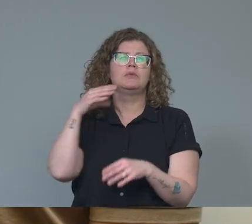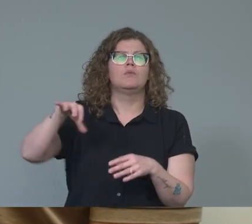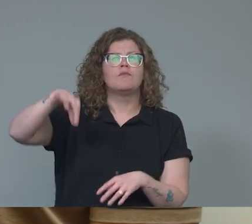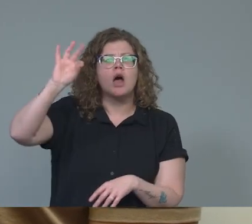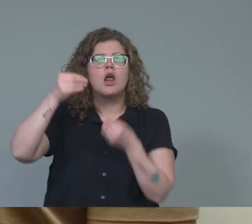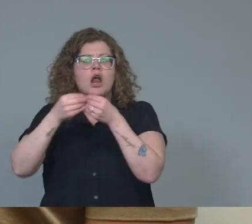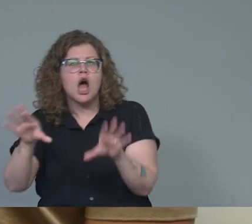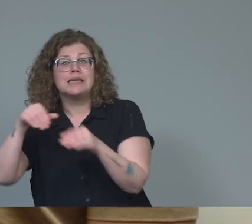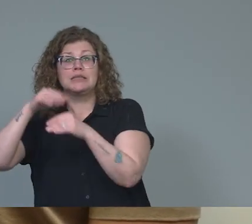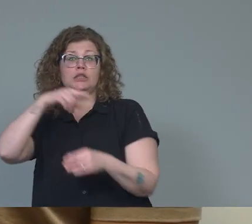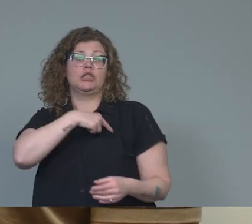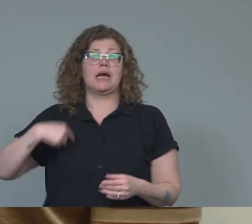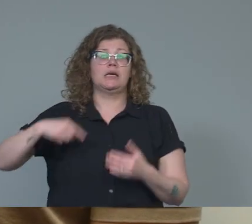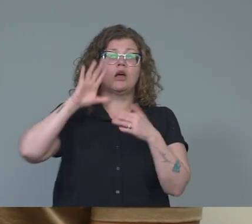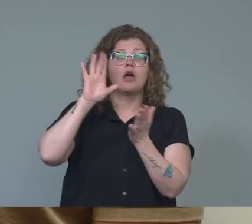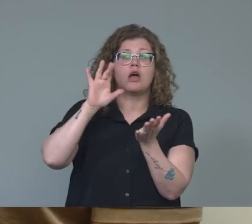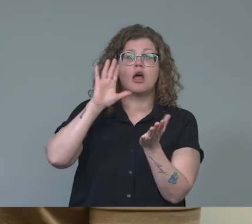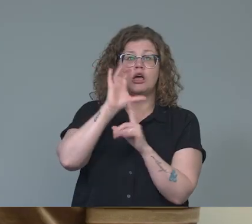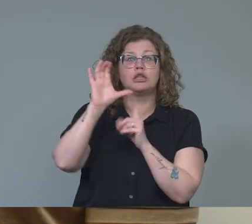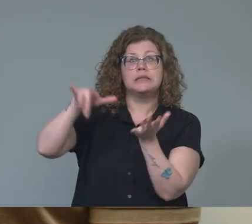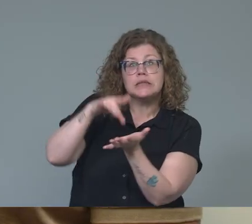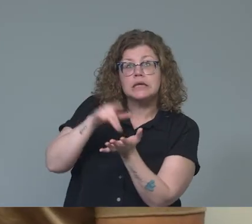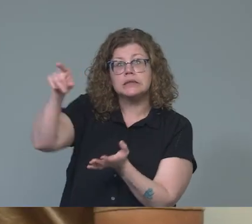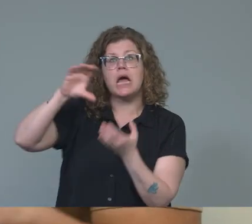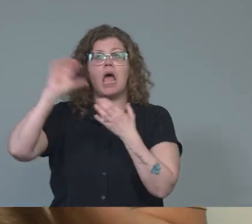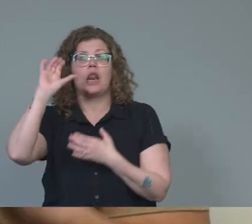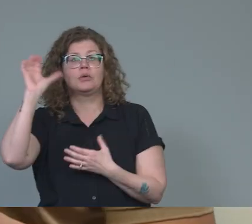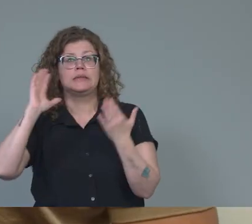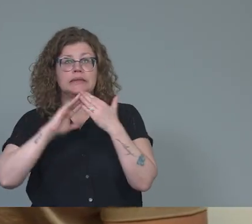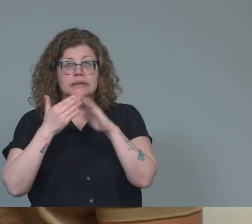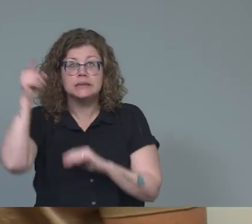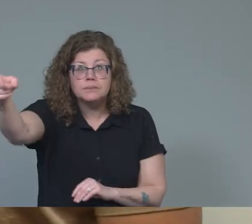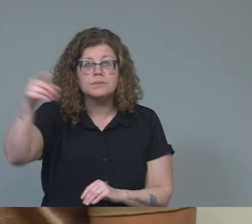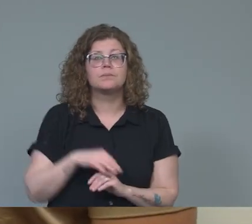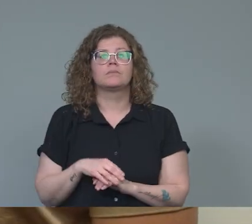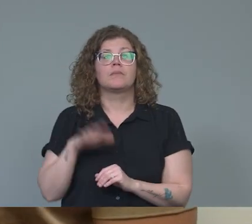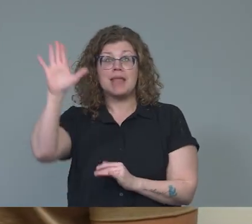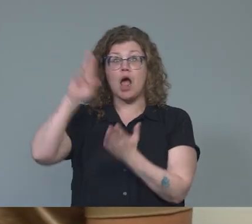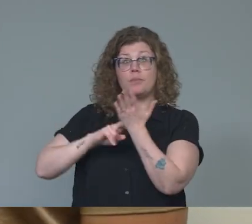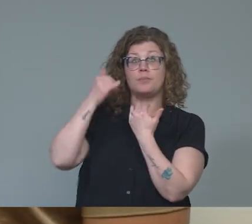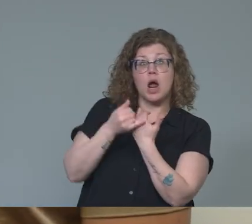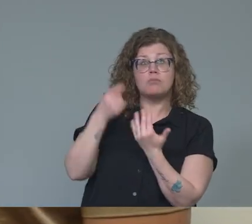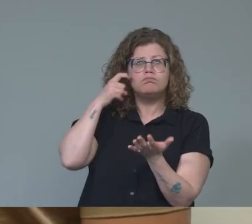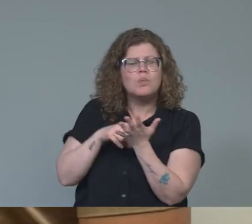the, some of the City documents weren’t even in the, in the templates, there wasn’t anything to account for the AR part of it